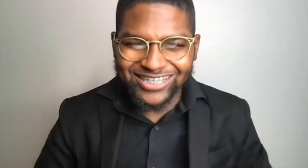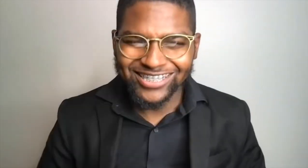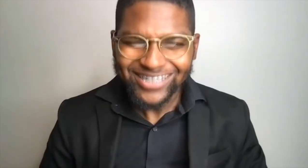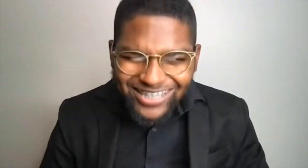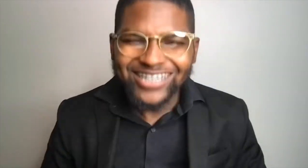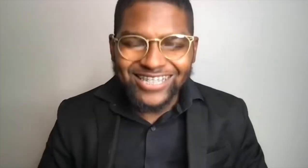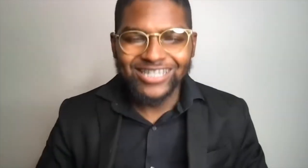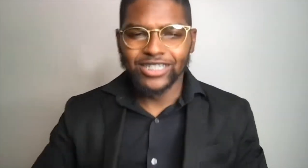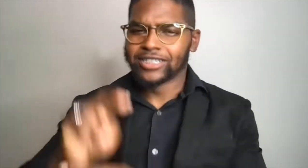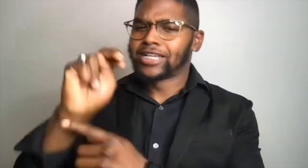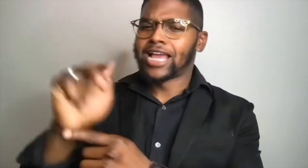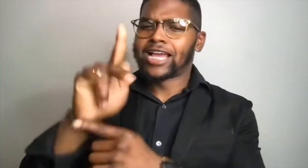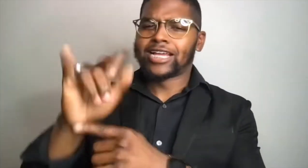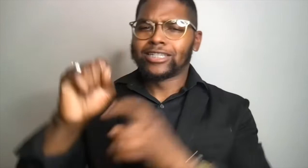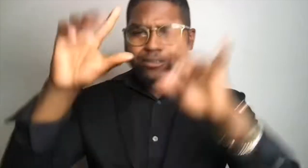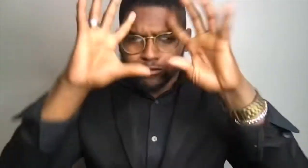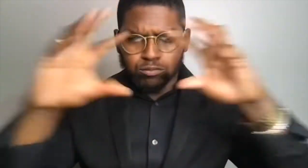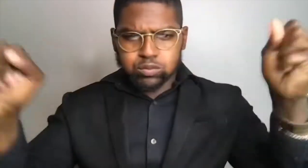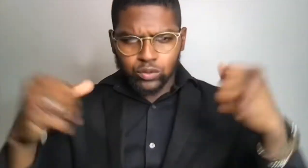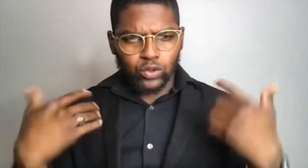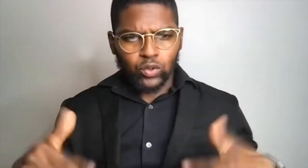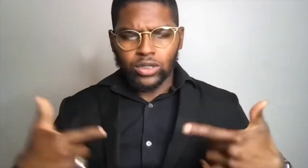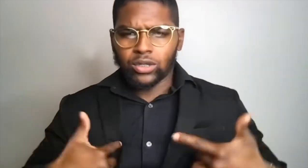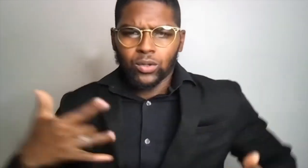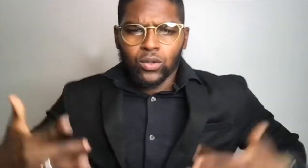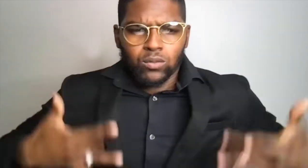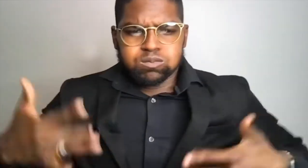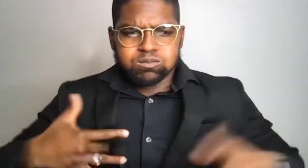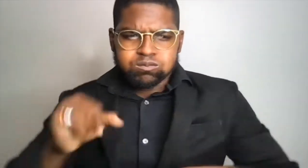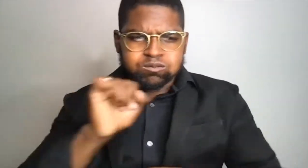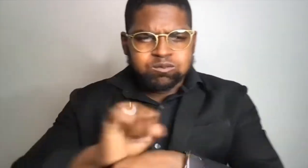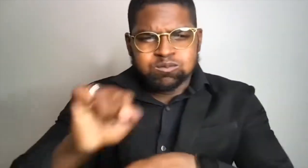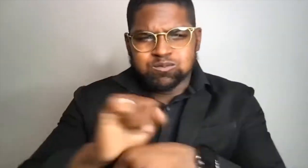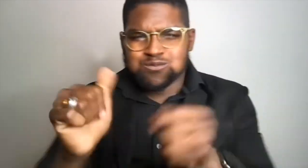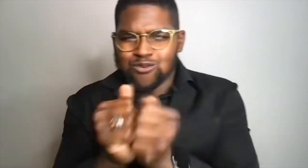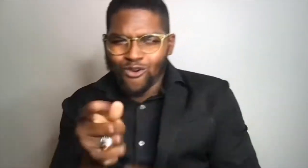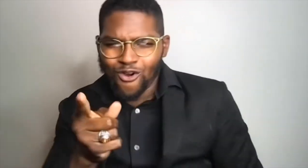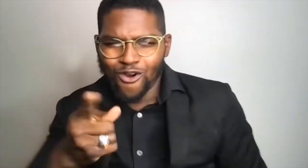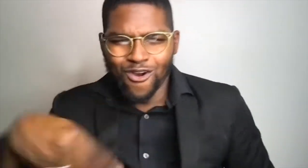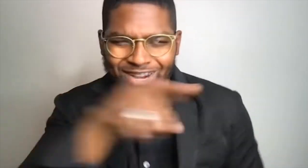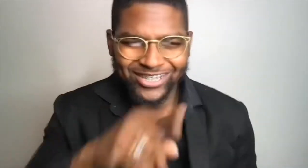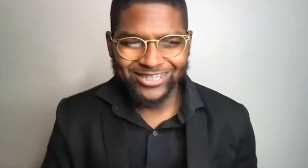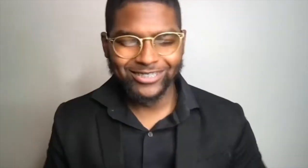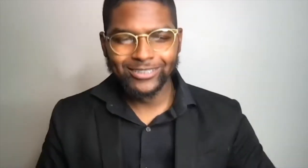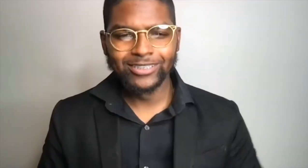As NADYS President, I am excited and looking forward to working with you all.